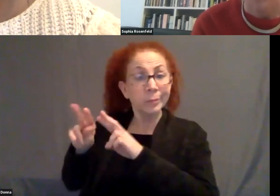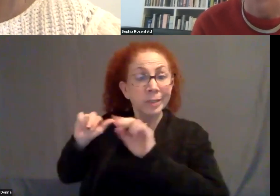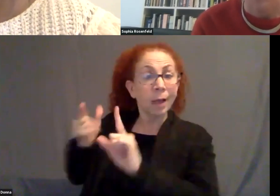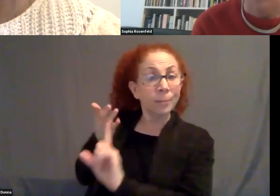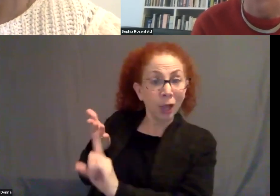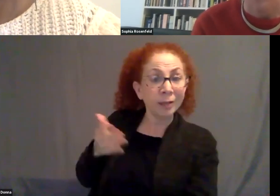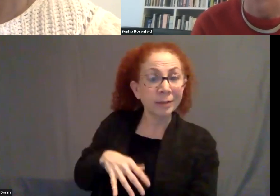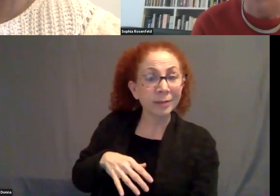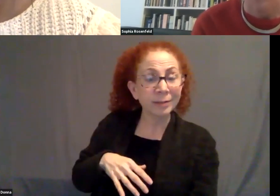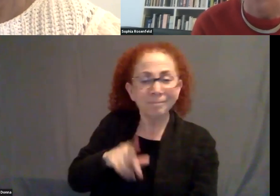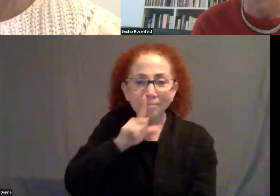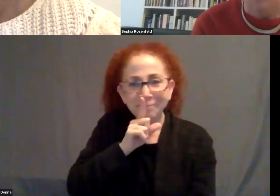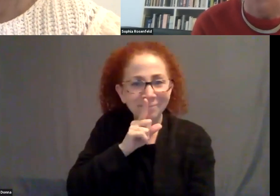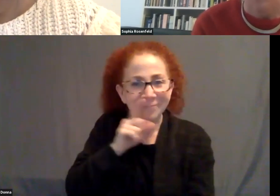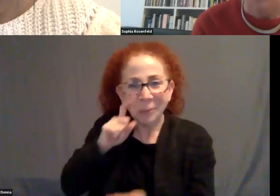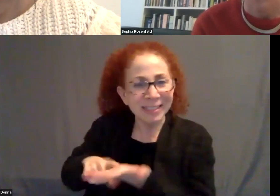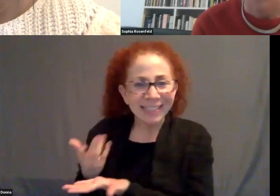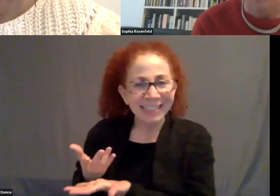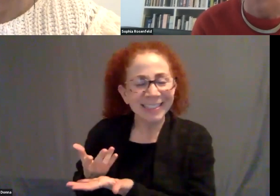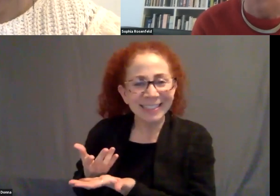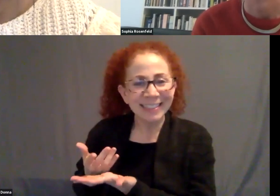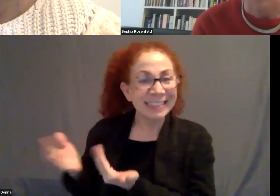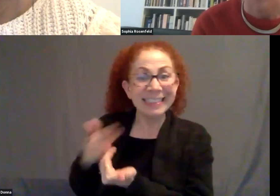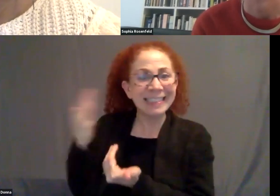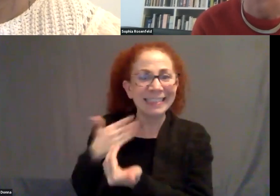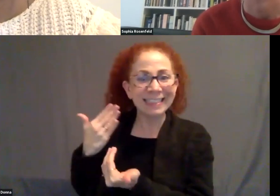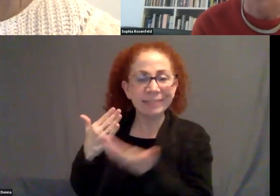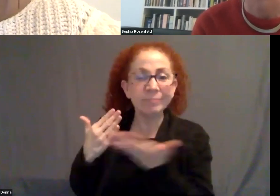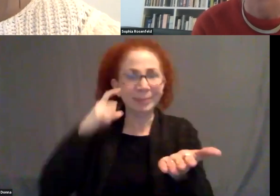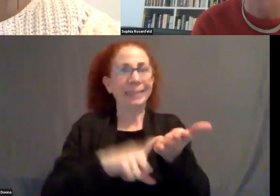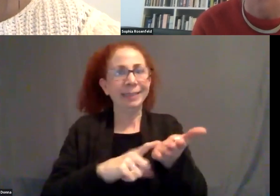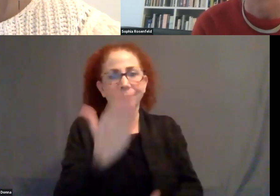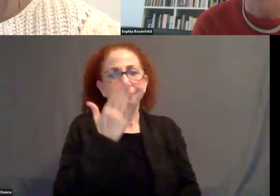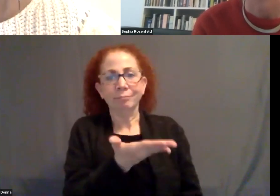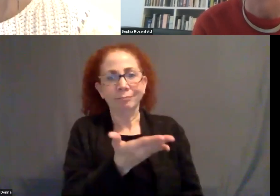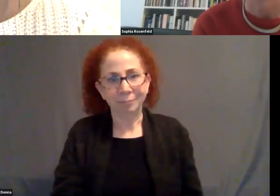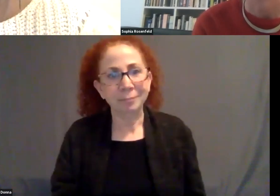I think, doesn't as readily bring us to.